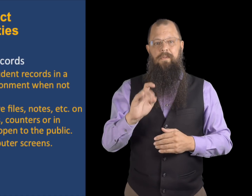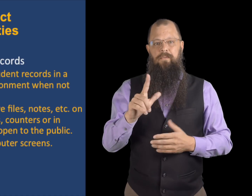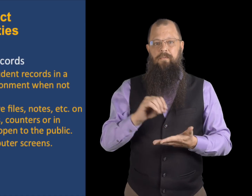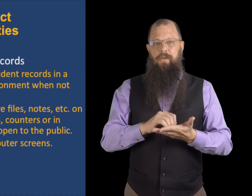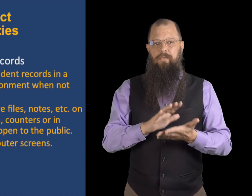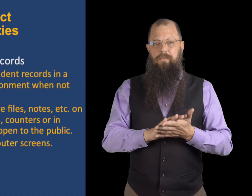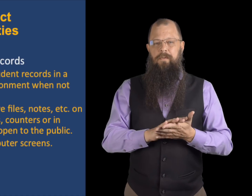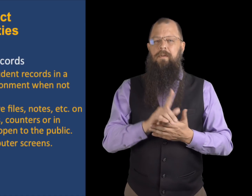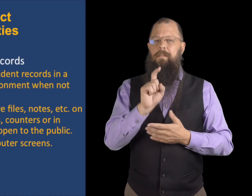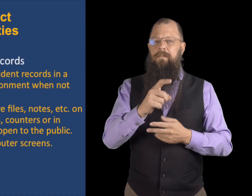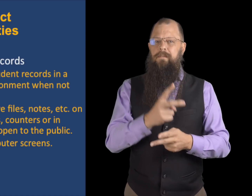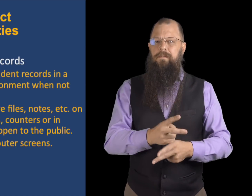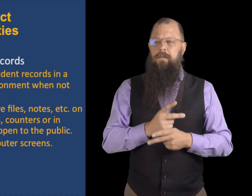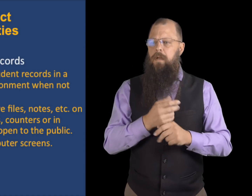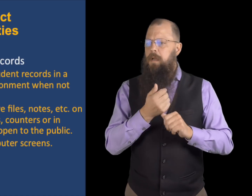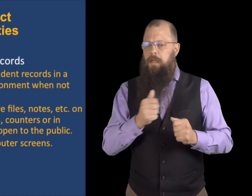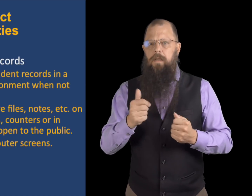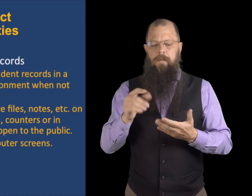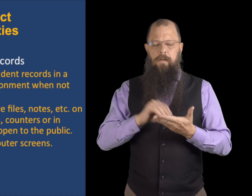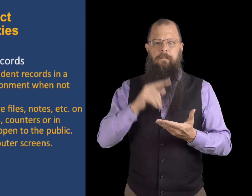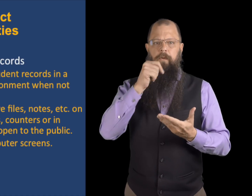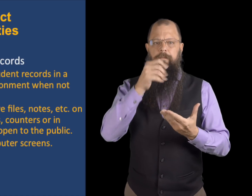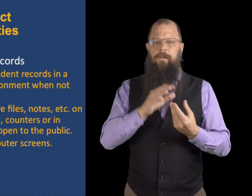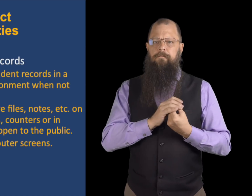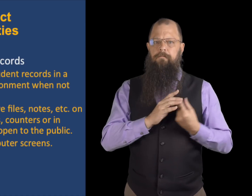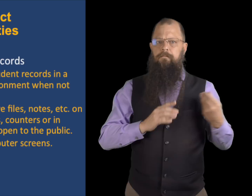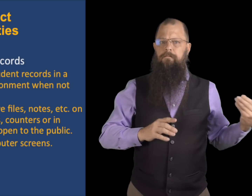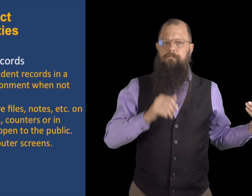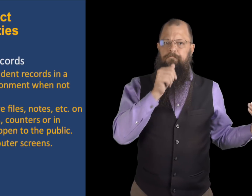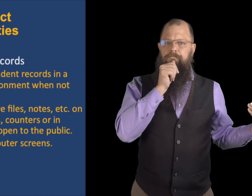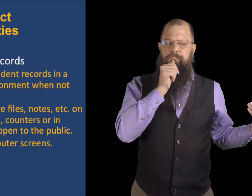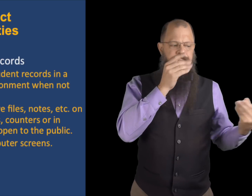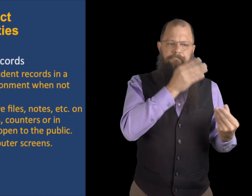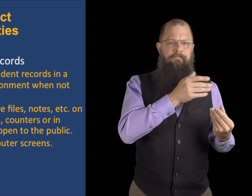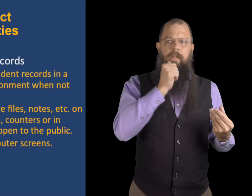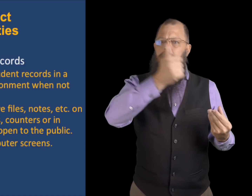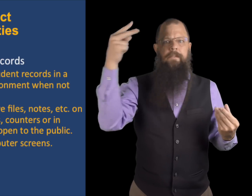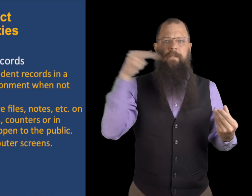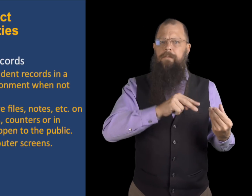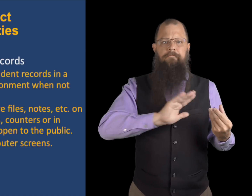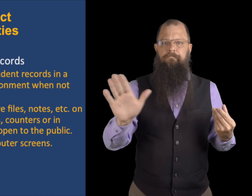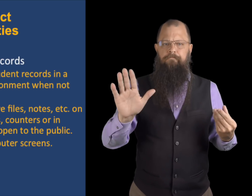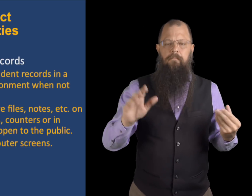viewing on your desk while leaving the room, others may find it, so keep it in a